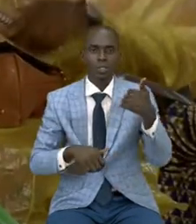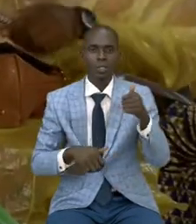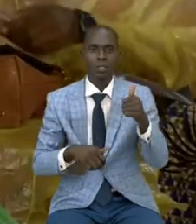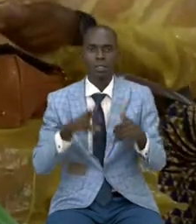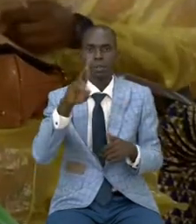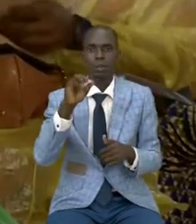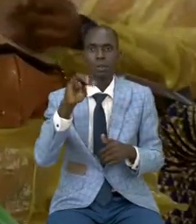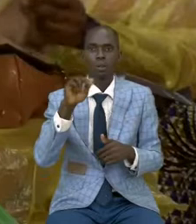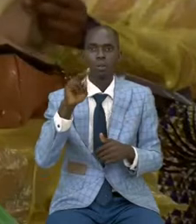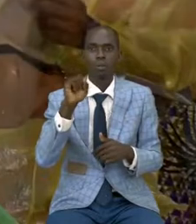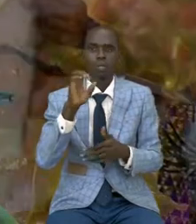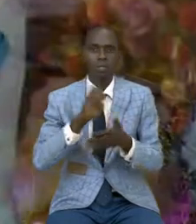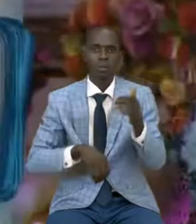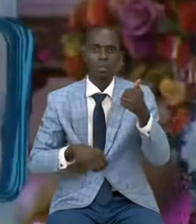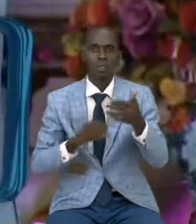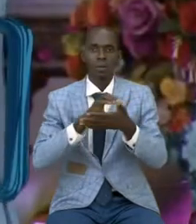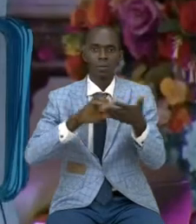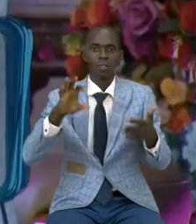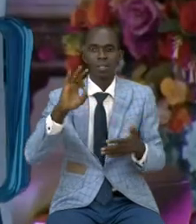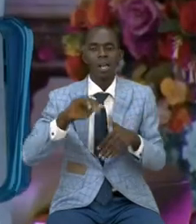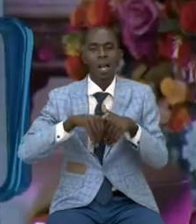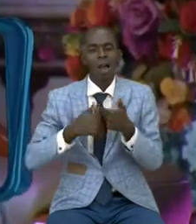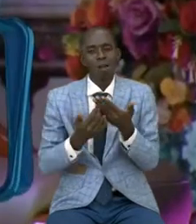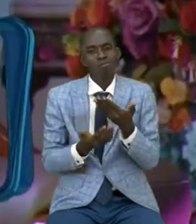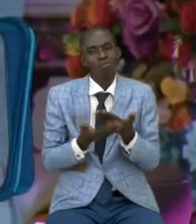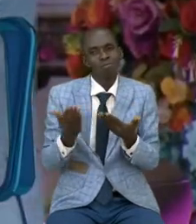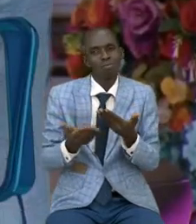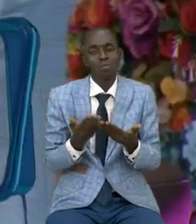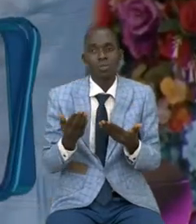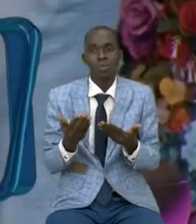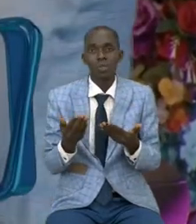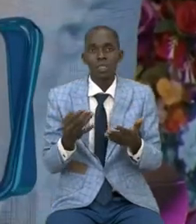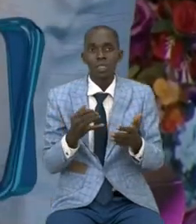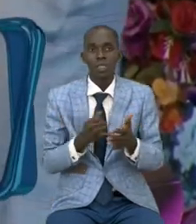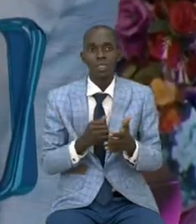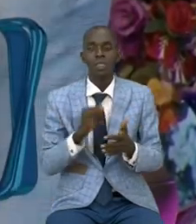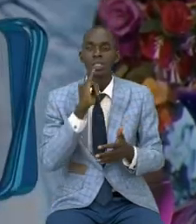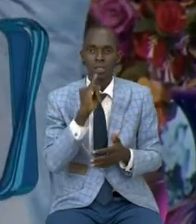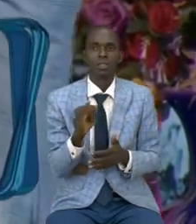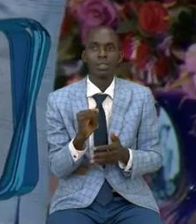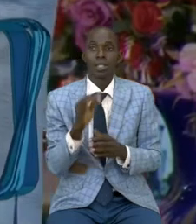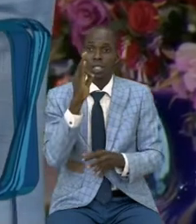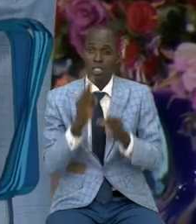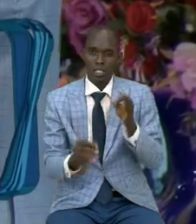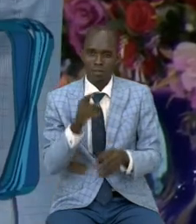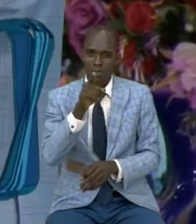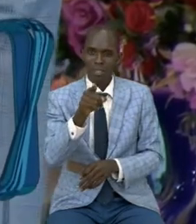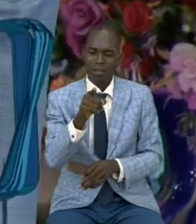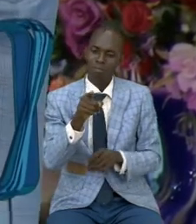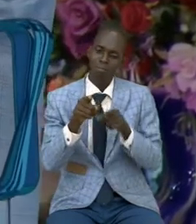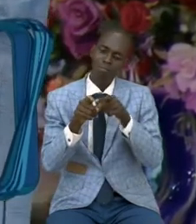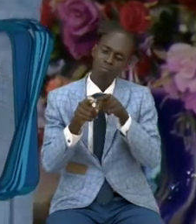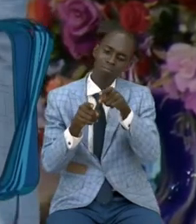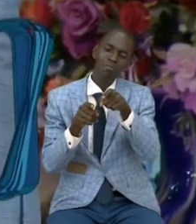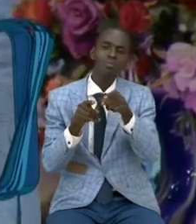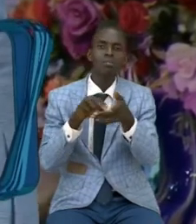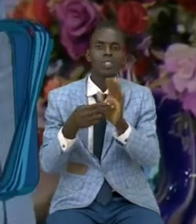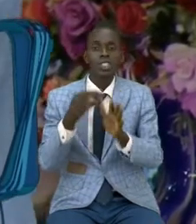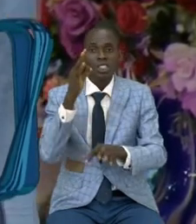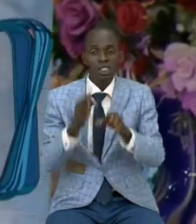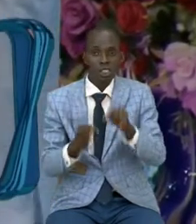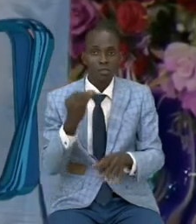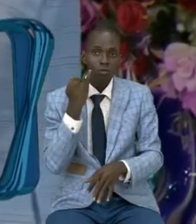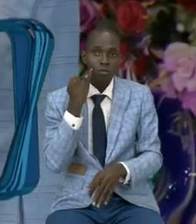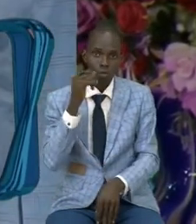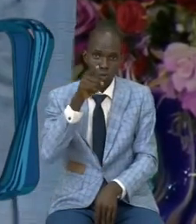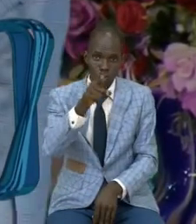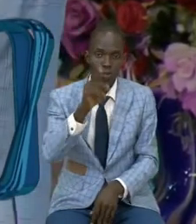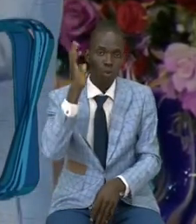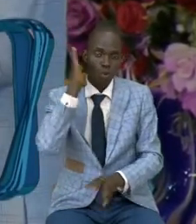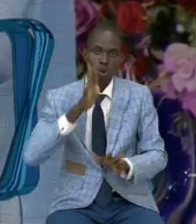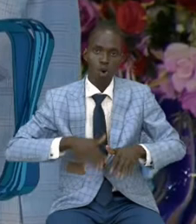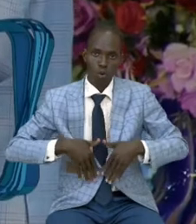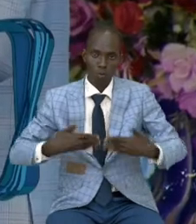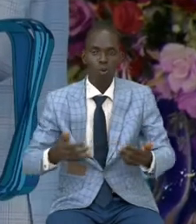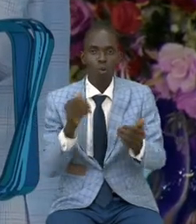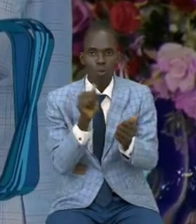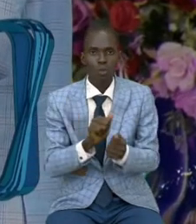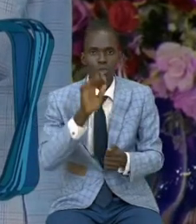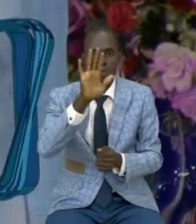verse 9 how simple it is that if thou that what thou is if you shall confess with your mouth the